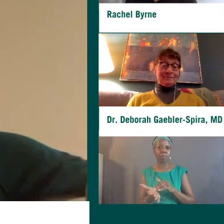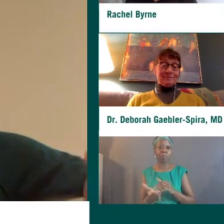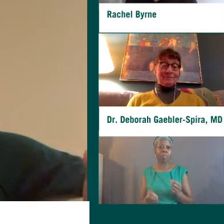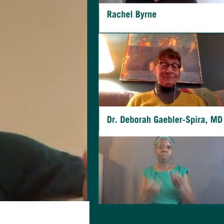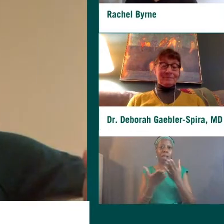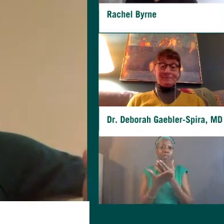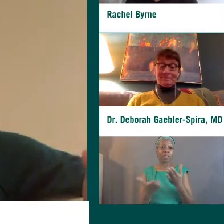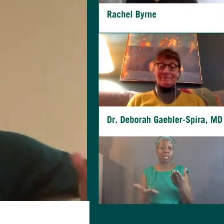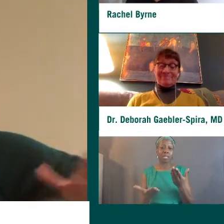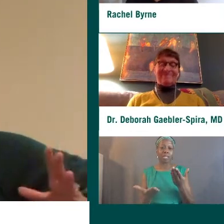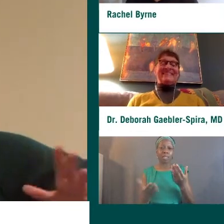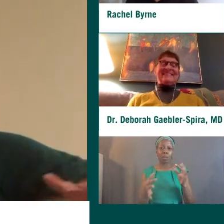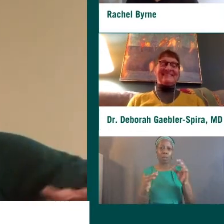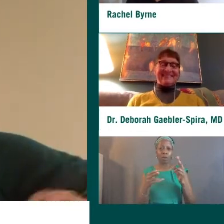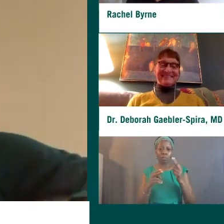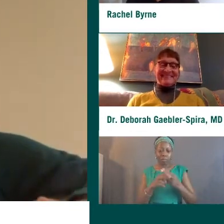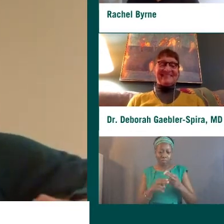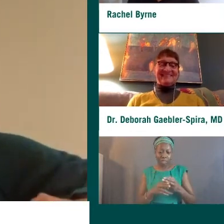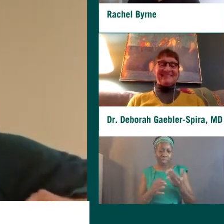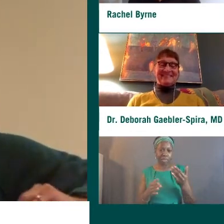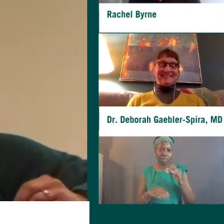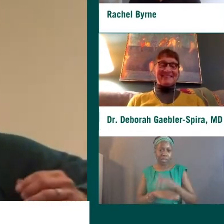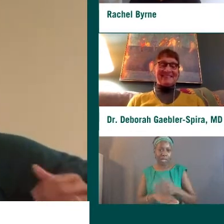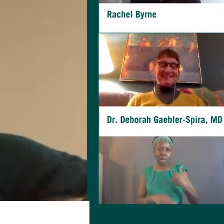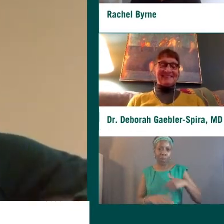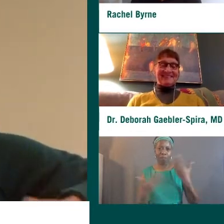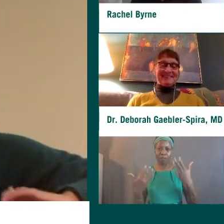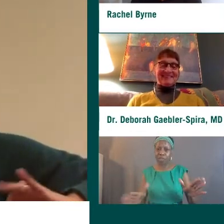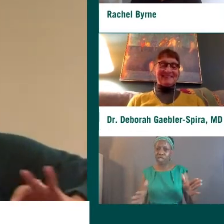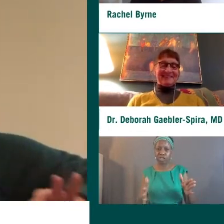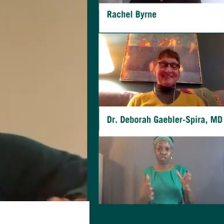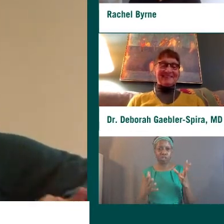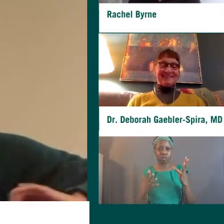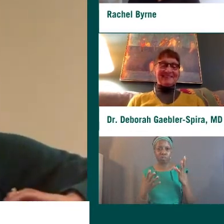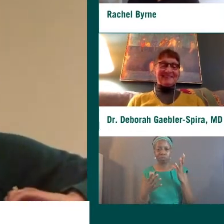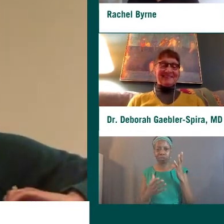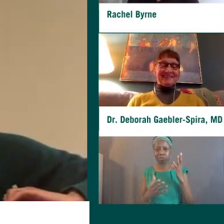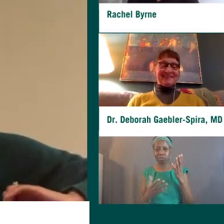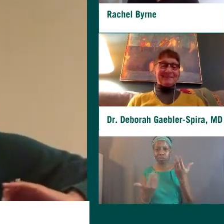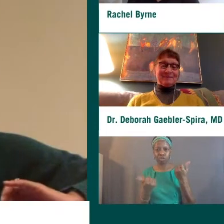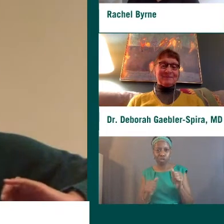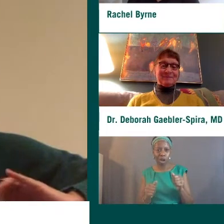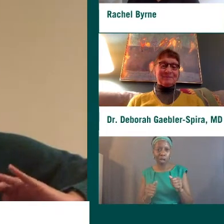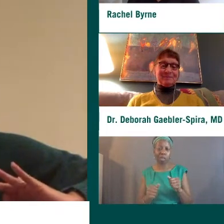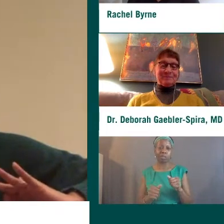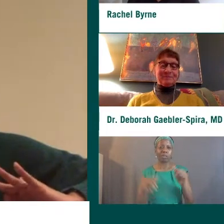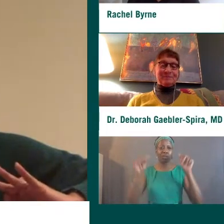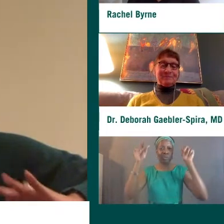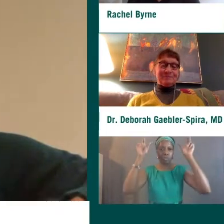we've tried. We've tried, you know, the horseback, ballet. Swimming.